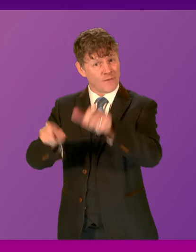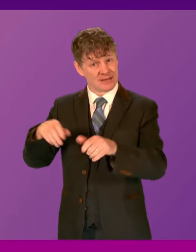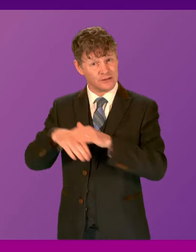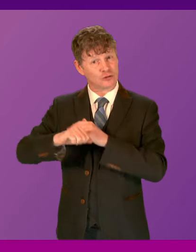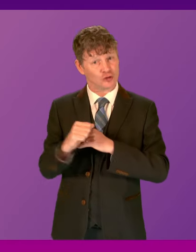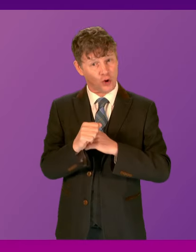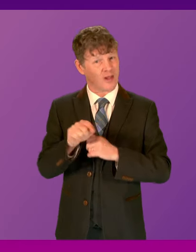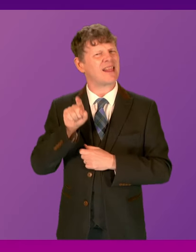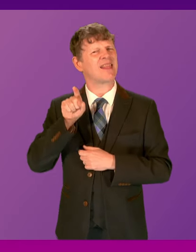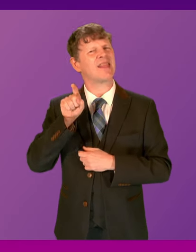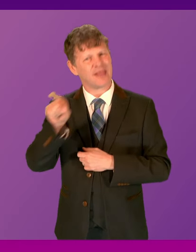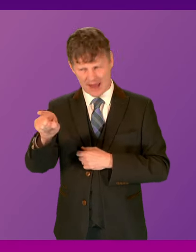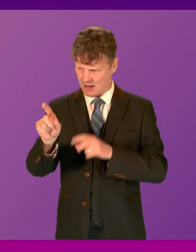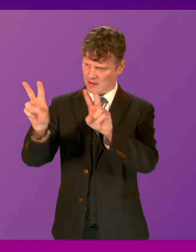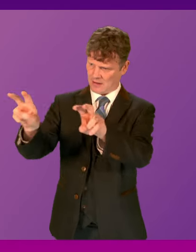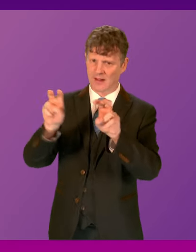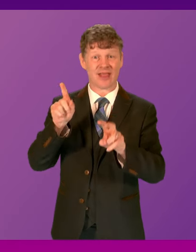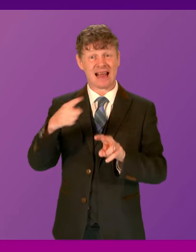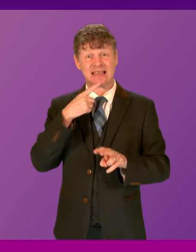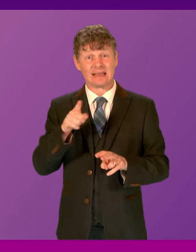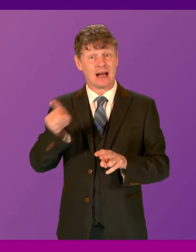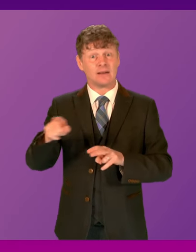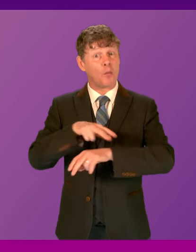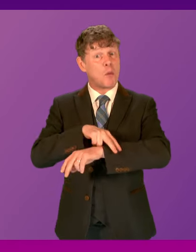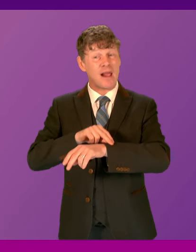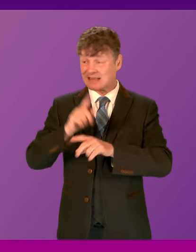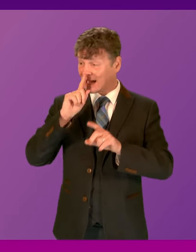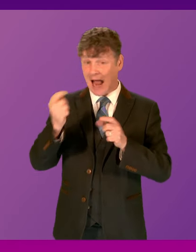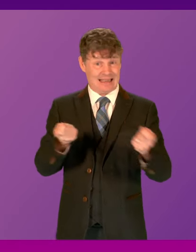The SPF said that its officers can barely deal with existing crimes,